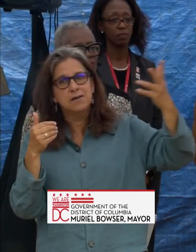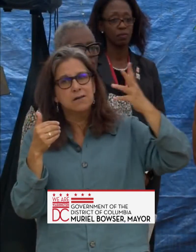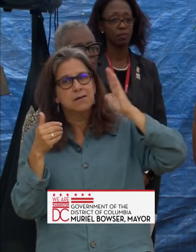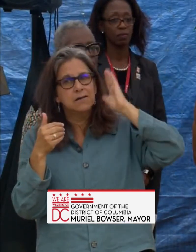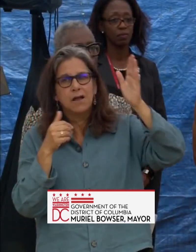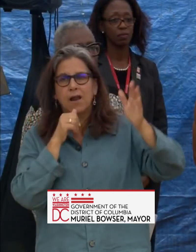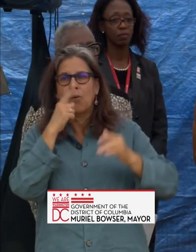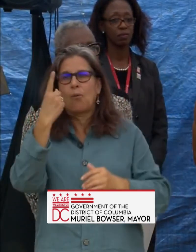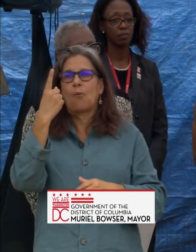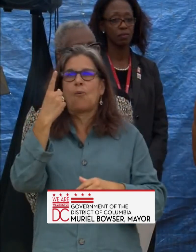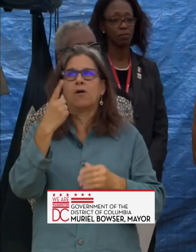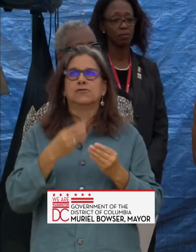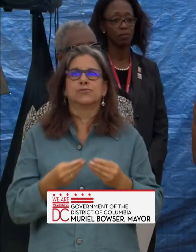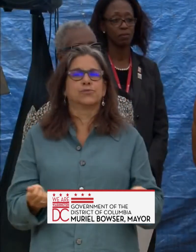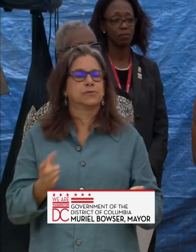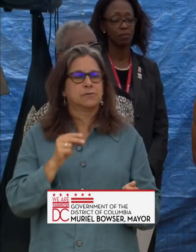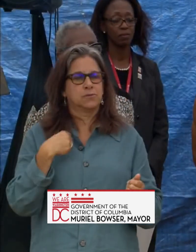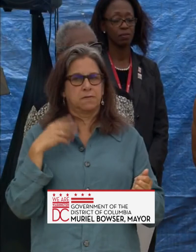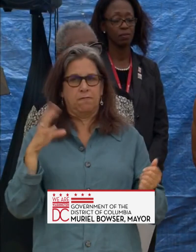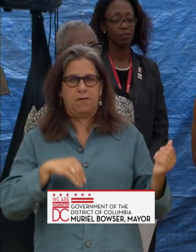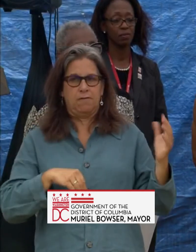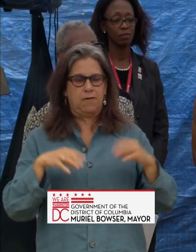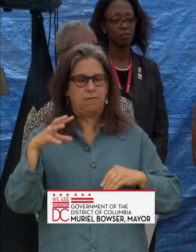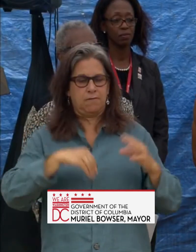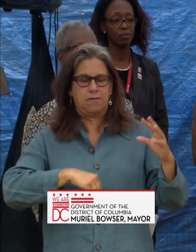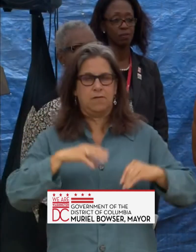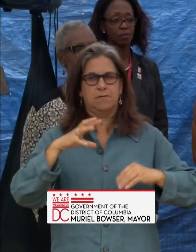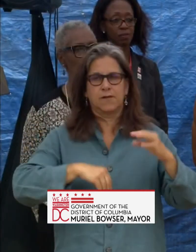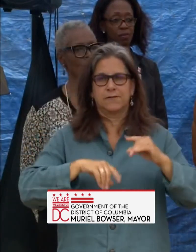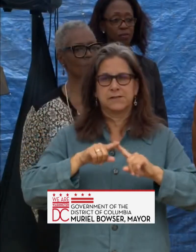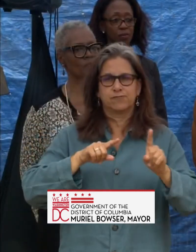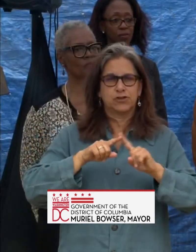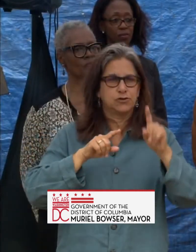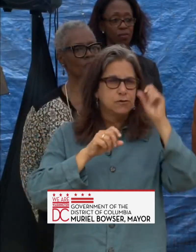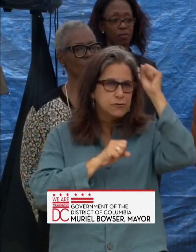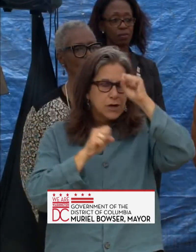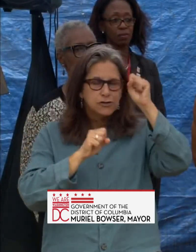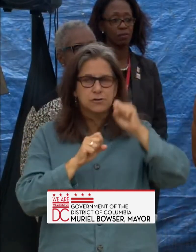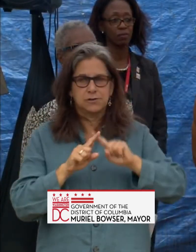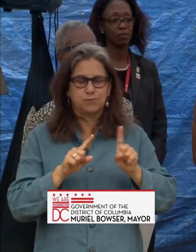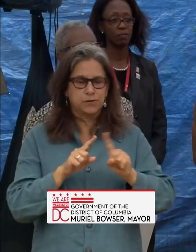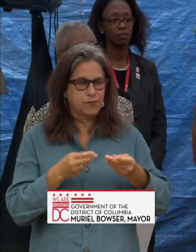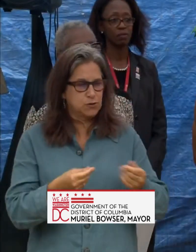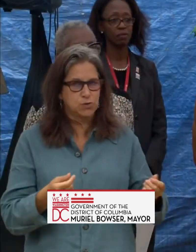WE HAVE A VARIETY OF DIFFERENT TOOLS IN OUR TOOLBOX, DIFFERENT TYPES OF HOUSING PROGRAMS, SOME SHORTING TERM SUBSIDY AND